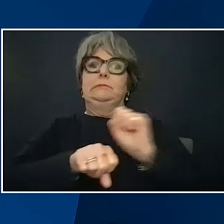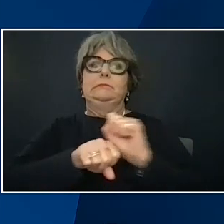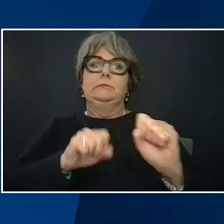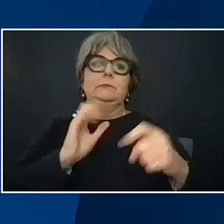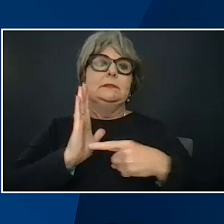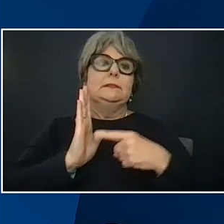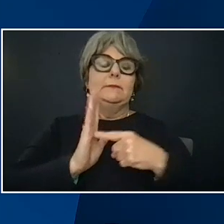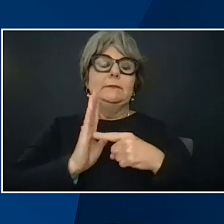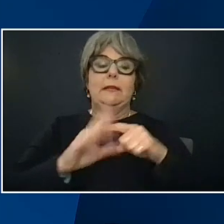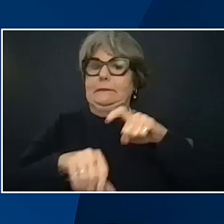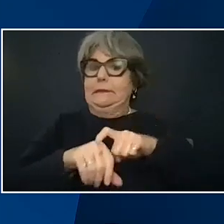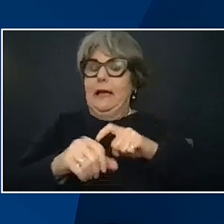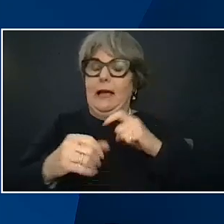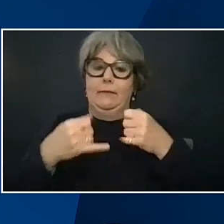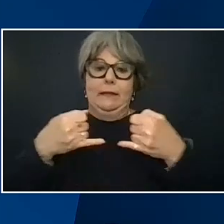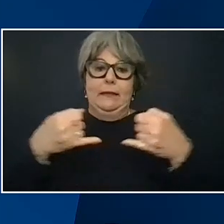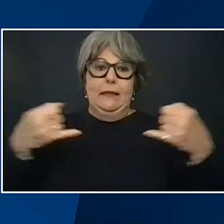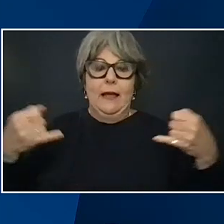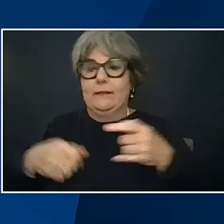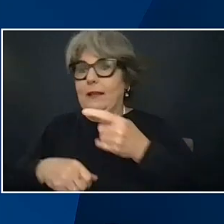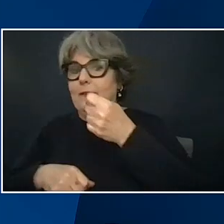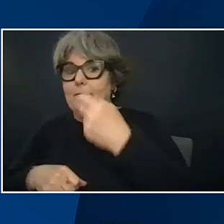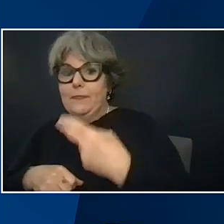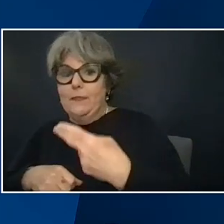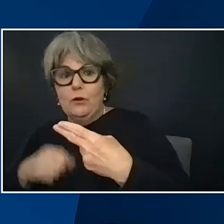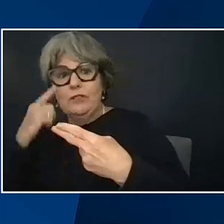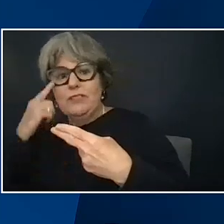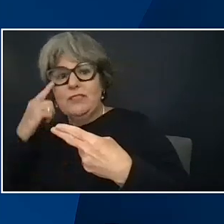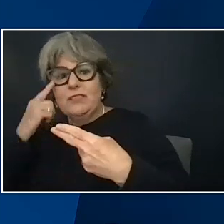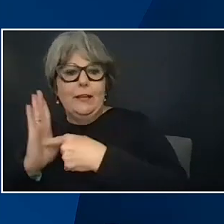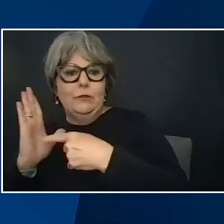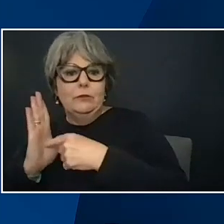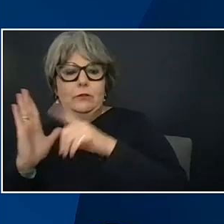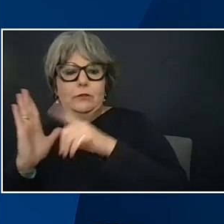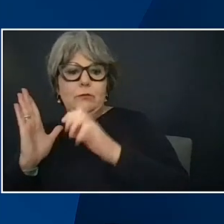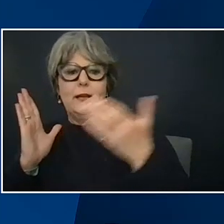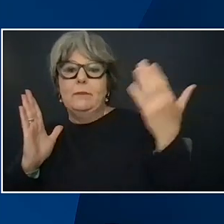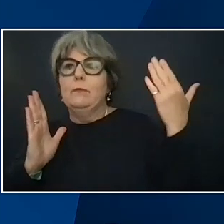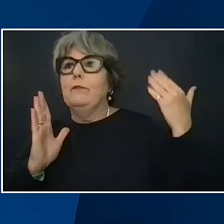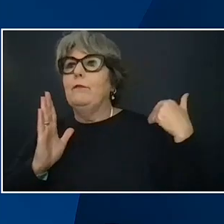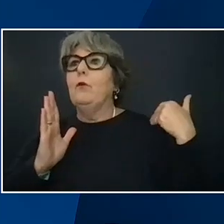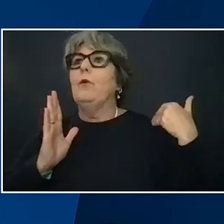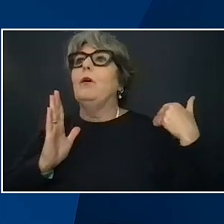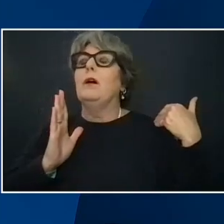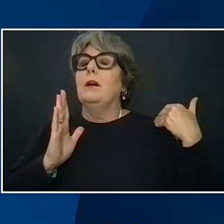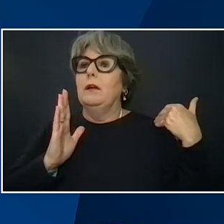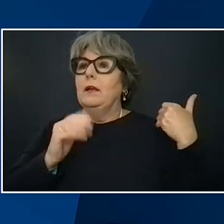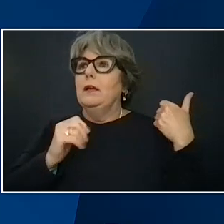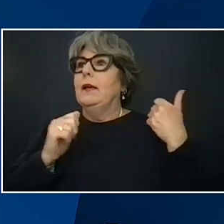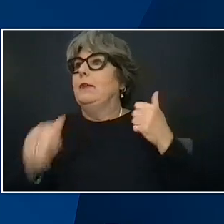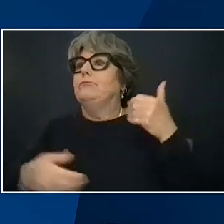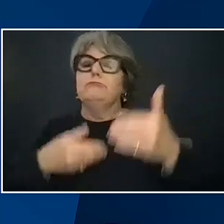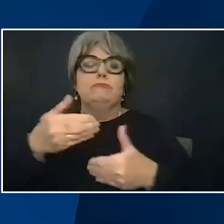You know, we had a Thursday due date last time and we're trying to do our best to represent our constituencies.